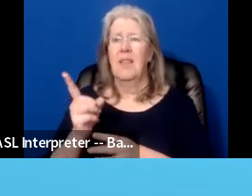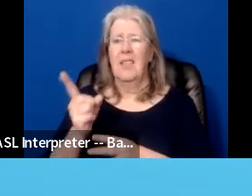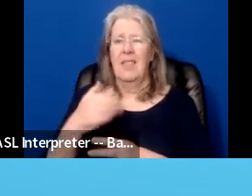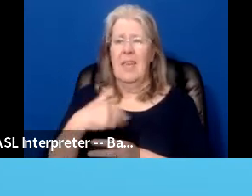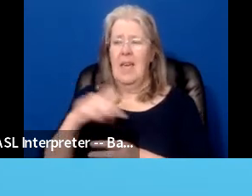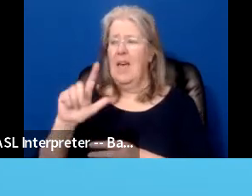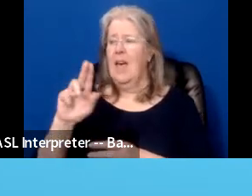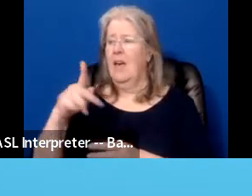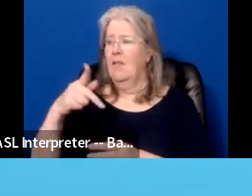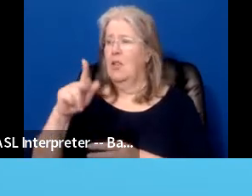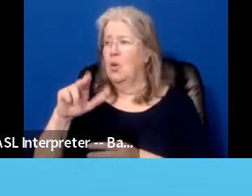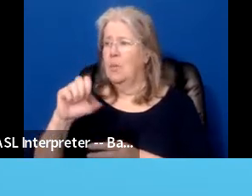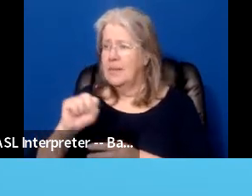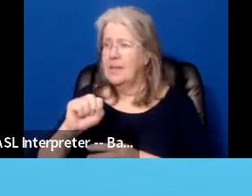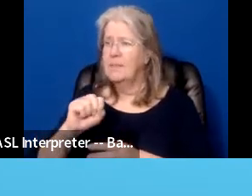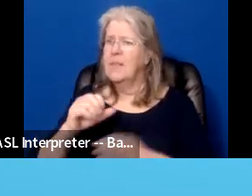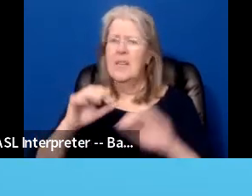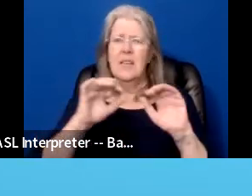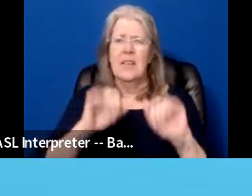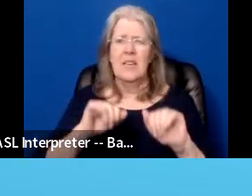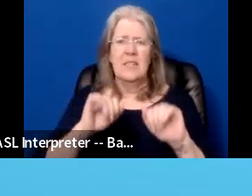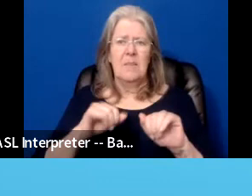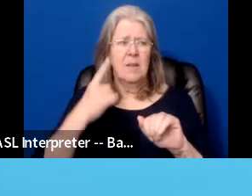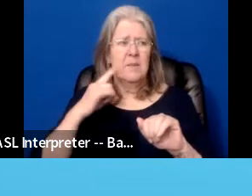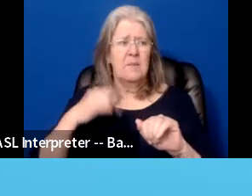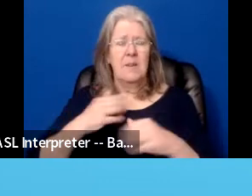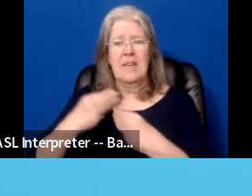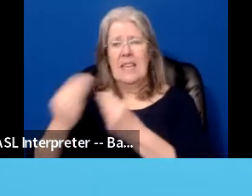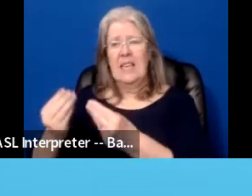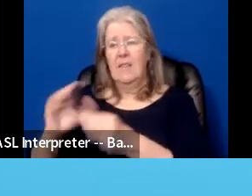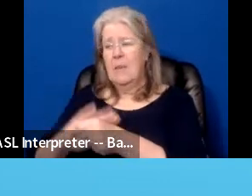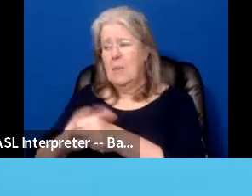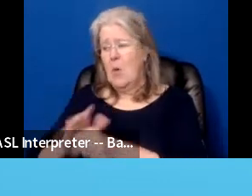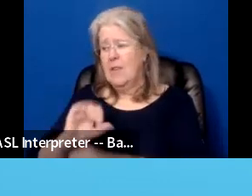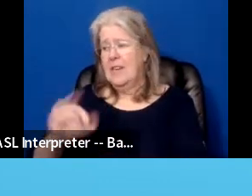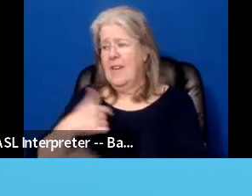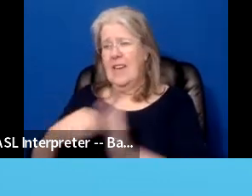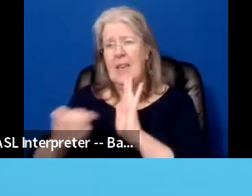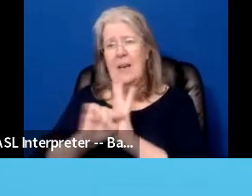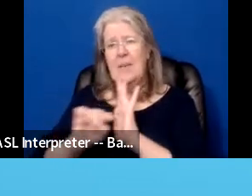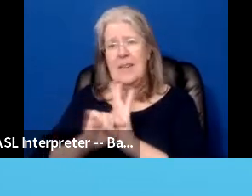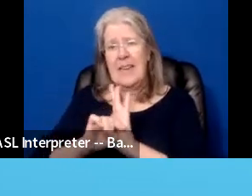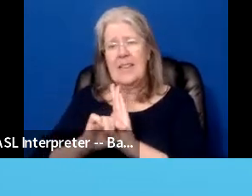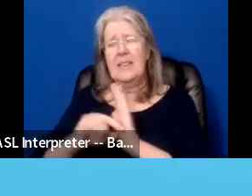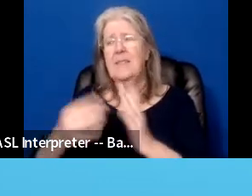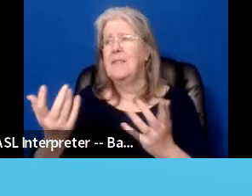Or would it be possible only if I am positive, a symptomatic. I am concerned about the upcoming